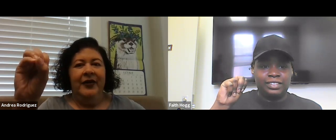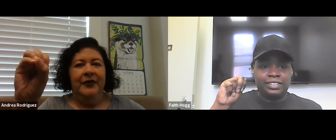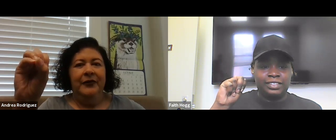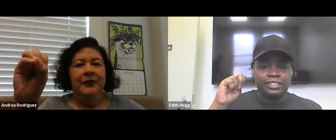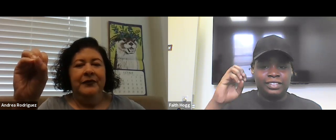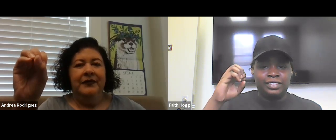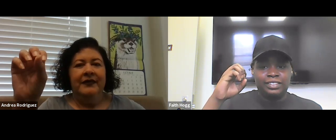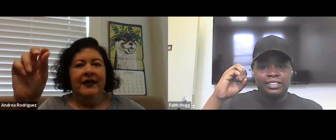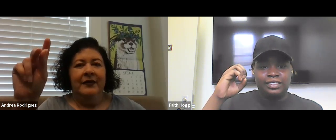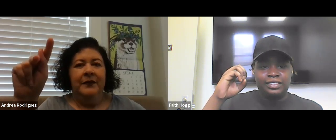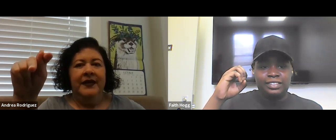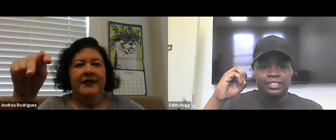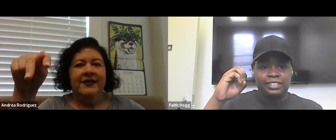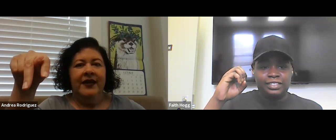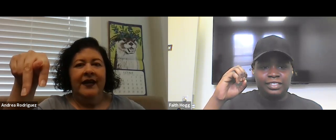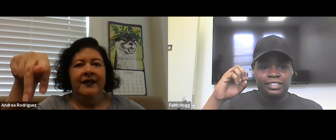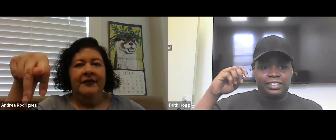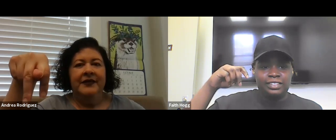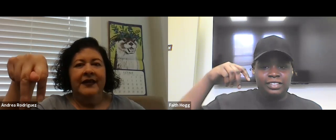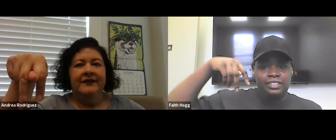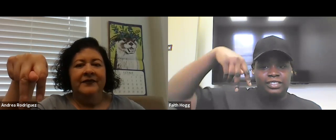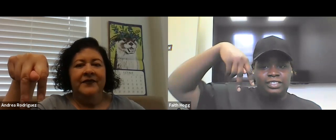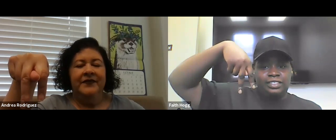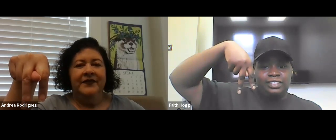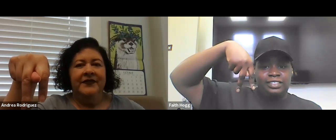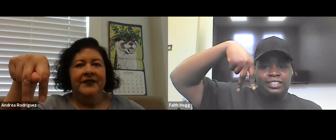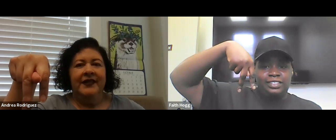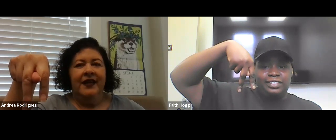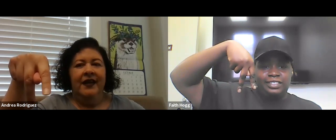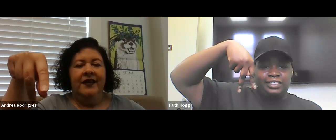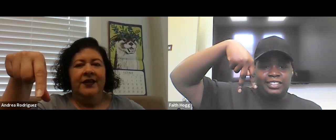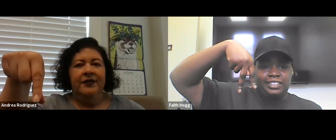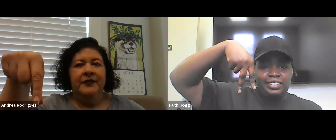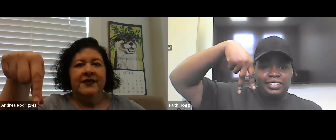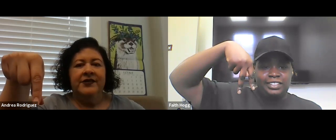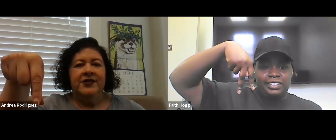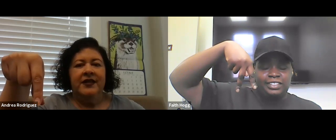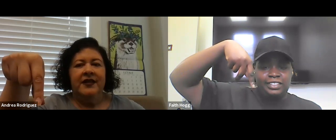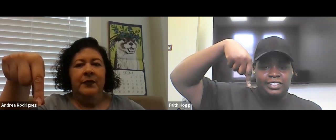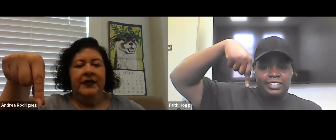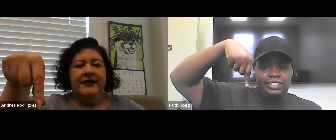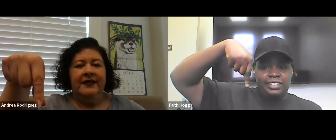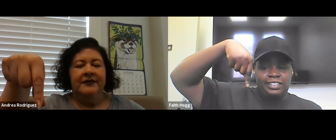O. P is our K going down. Q is our G pointing down.